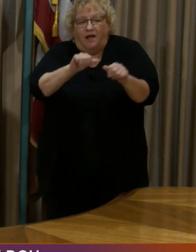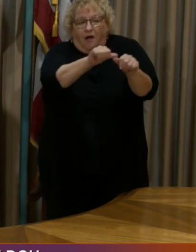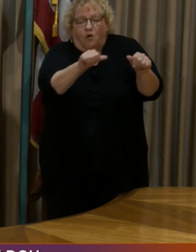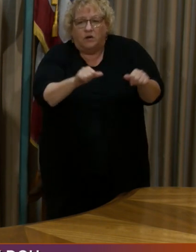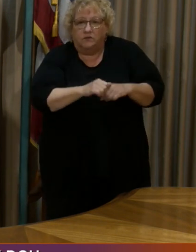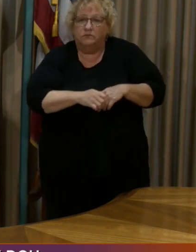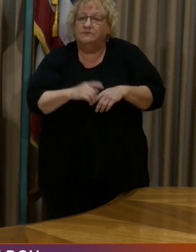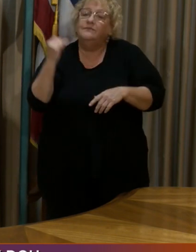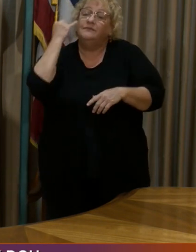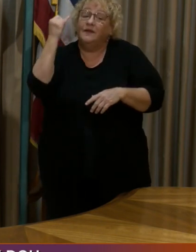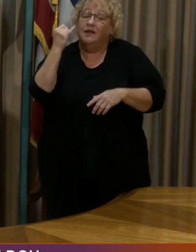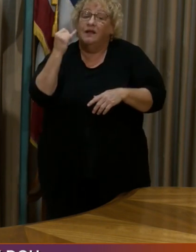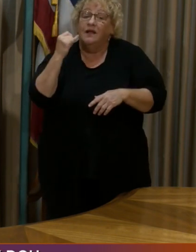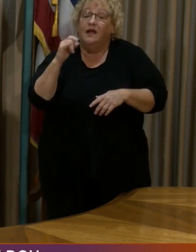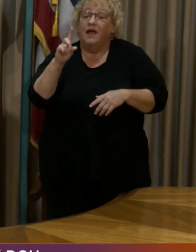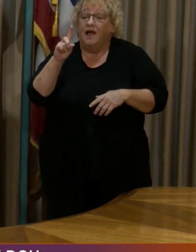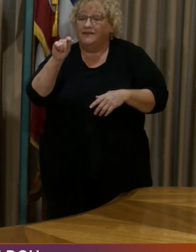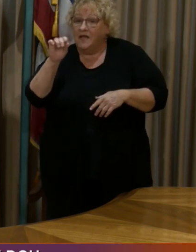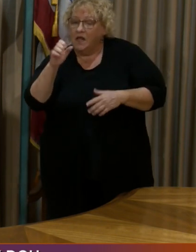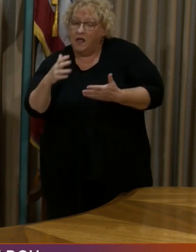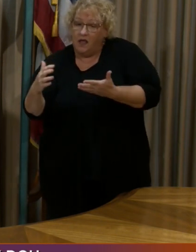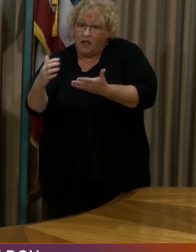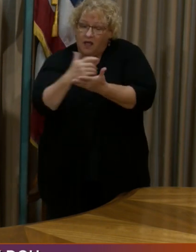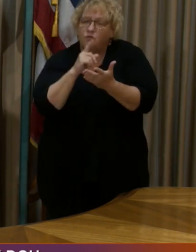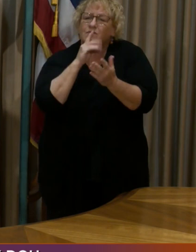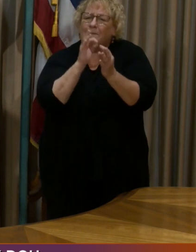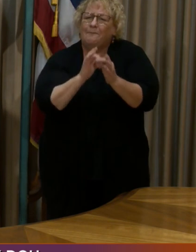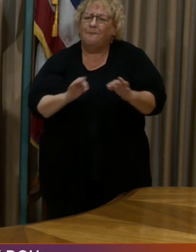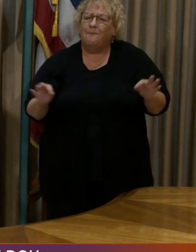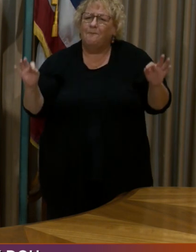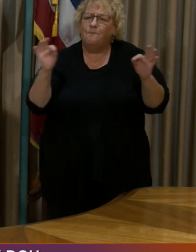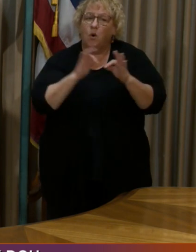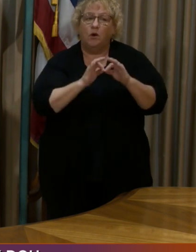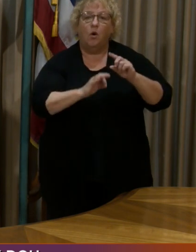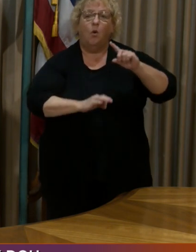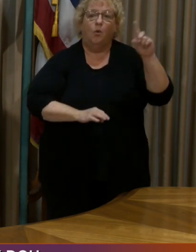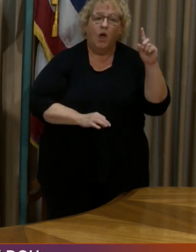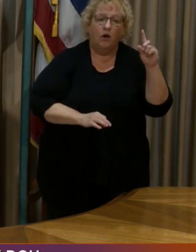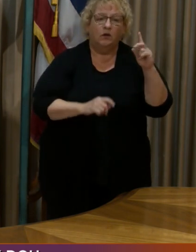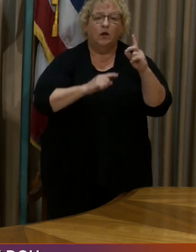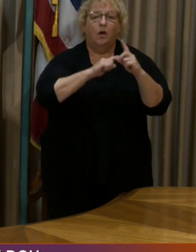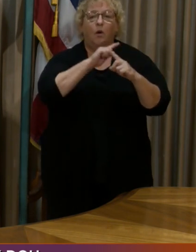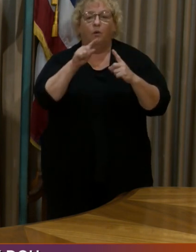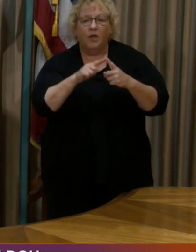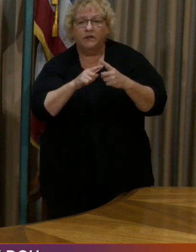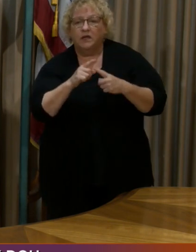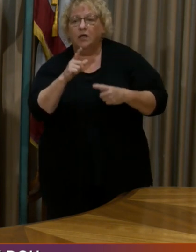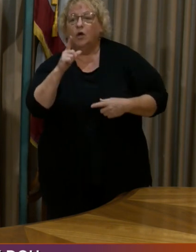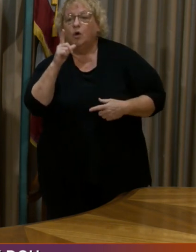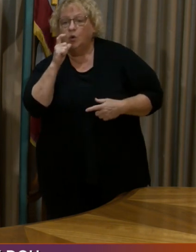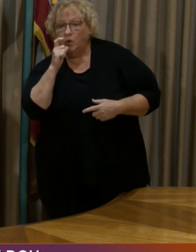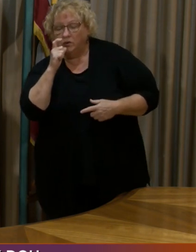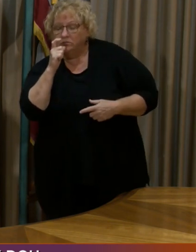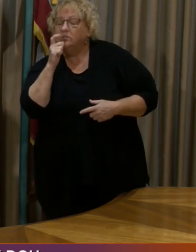THAT COUNTS OF THAT EMPLOYEE WOULD BE ON THAT SCHOOL IN THAT COMPLEX.